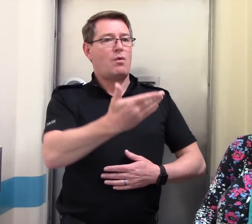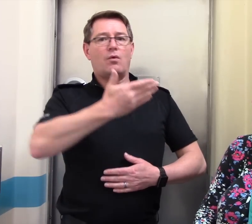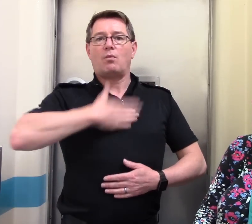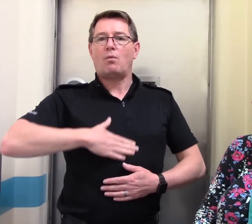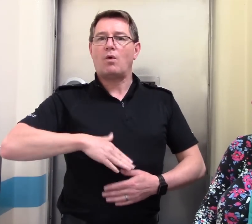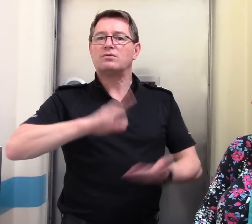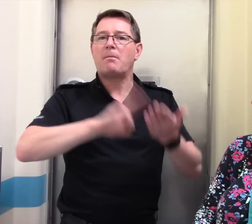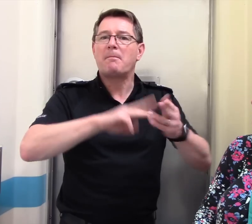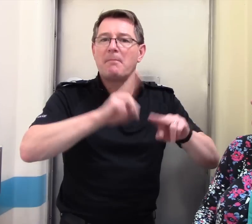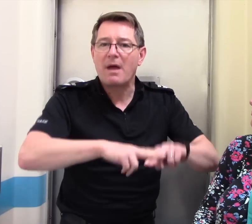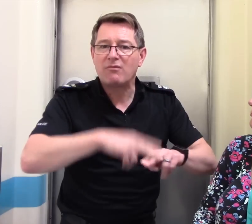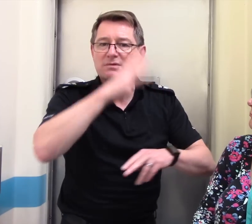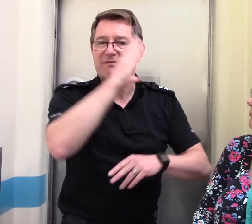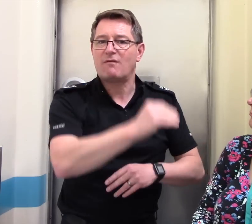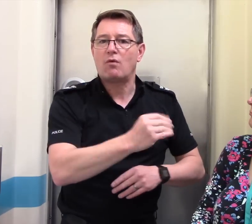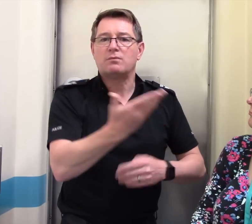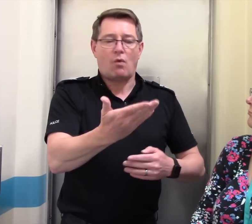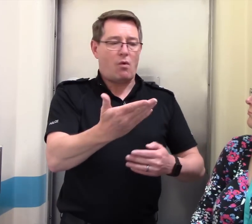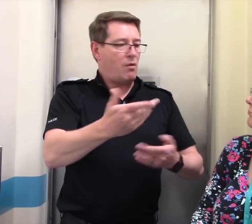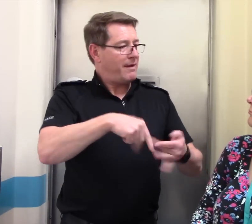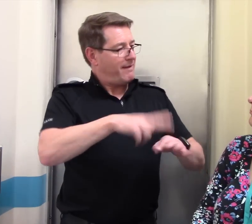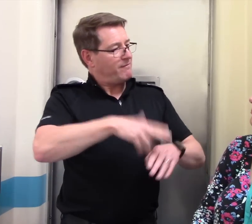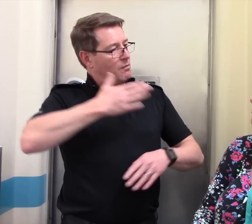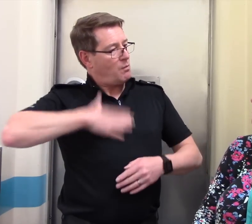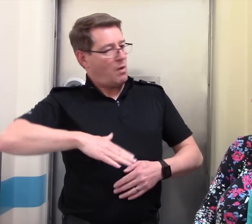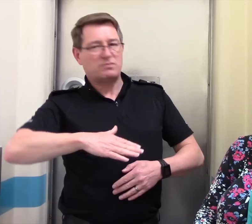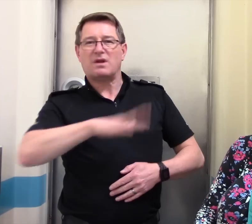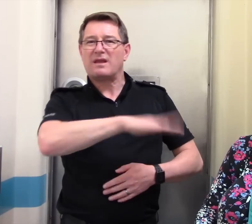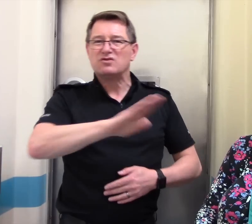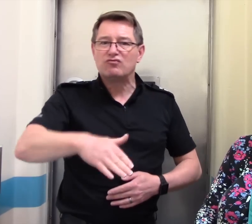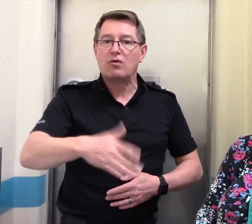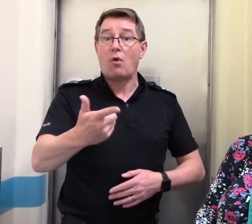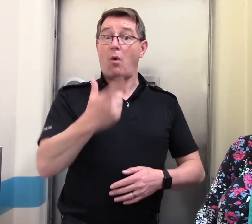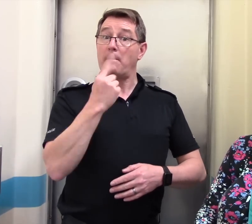or your parents informed or children